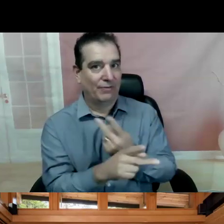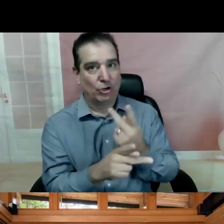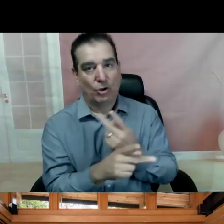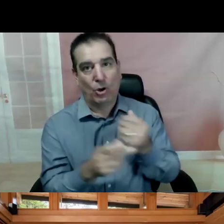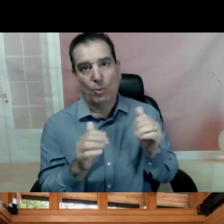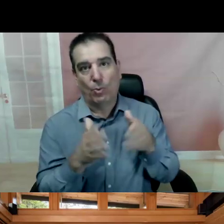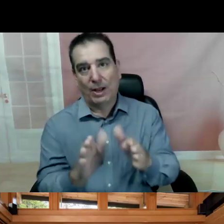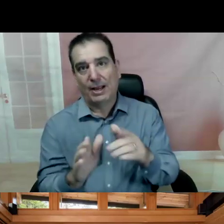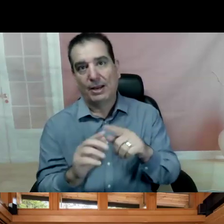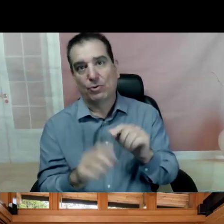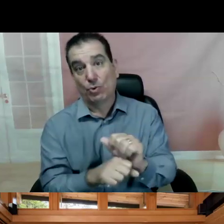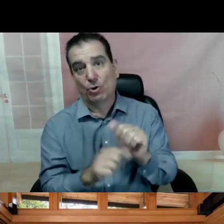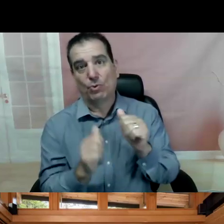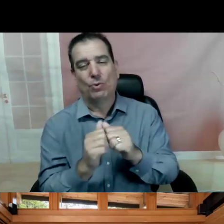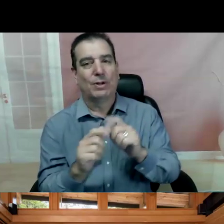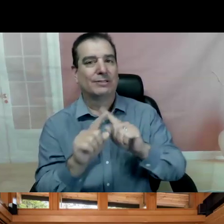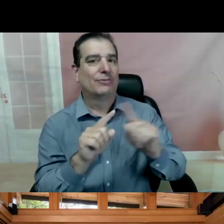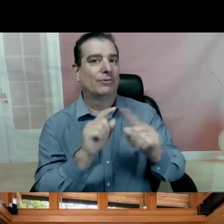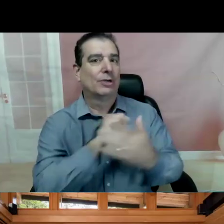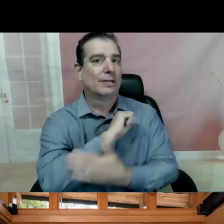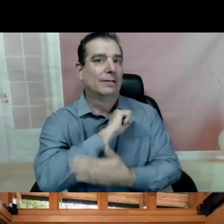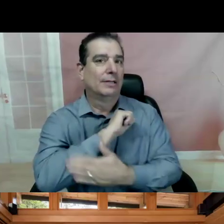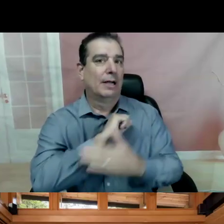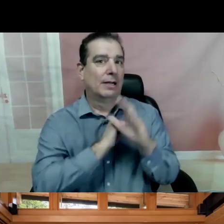the table that we're discussing with the Office of Emergency Services to figure out what are the